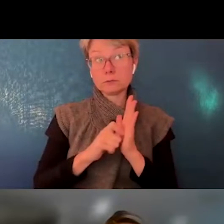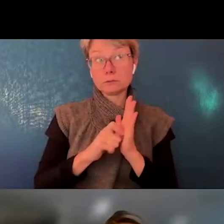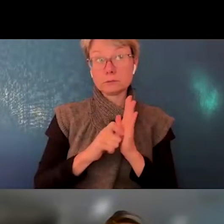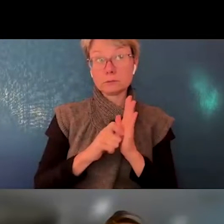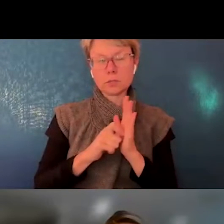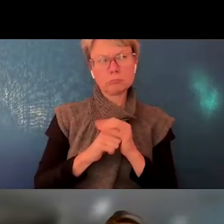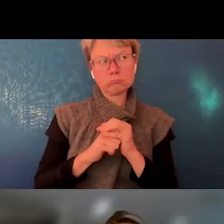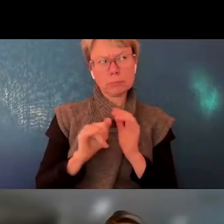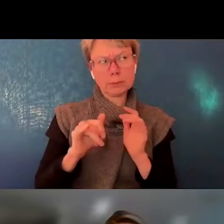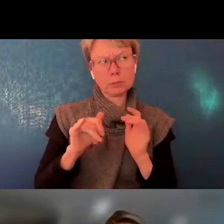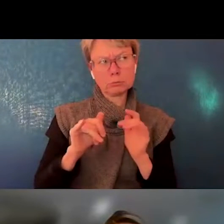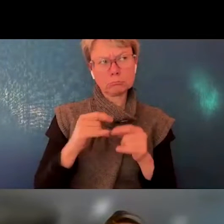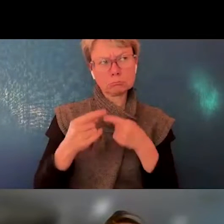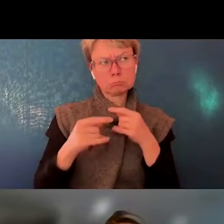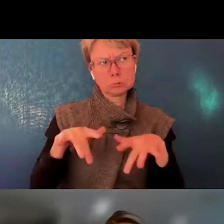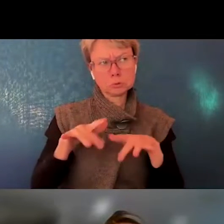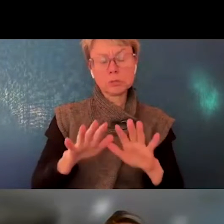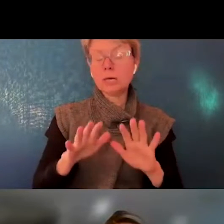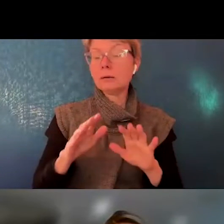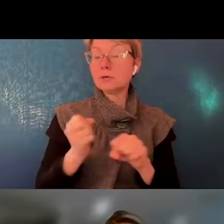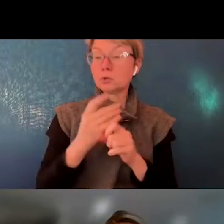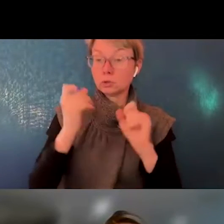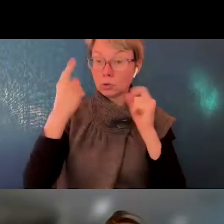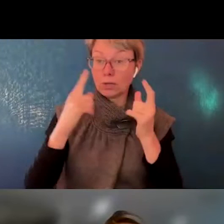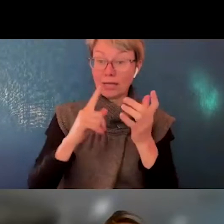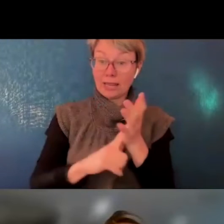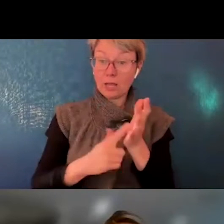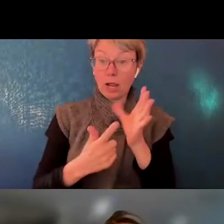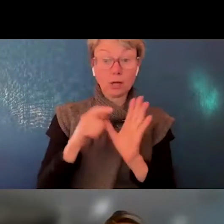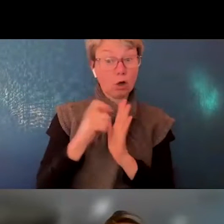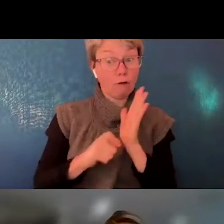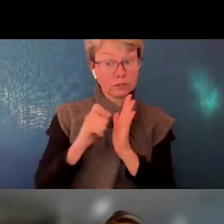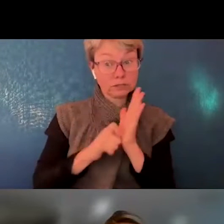discussed this but um just so that people know in a legal aid office when you come in you'll see a